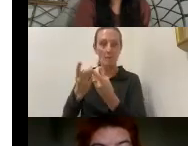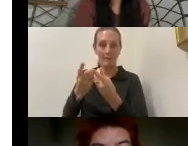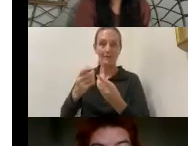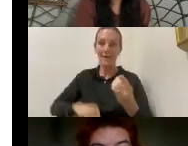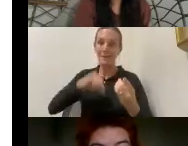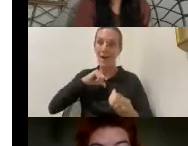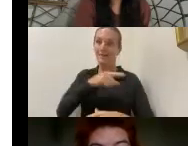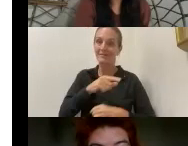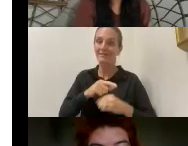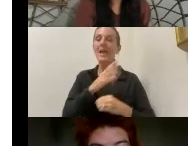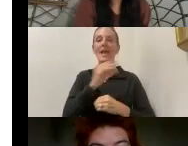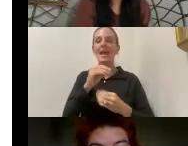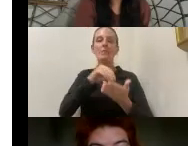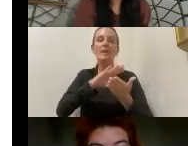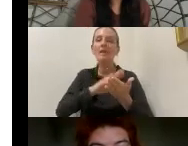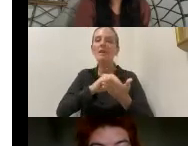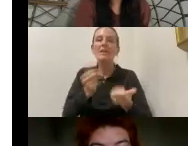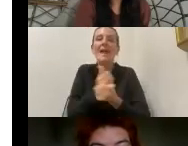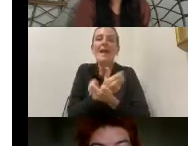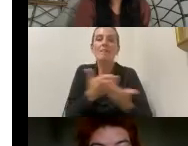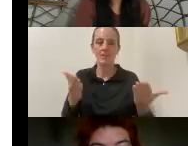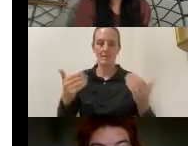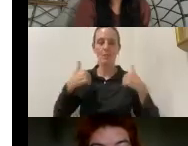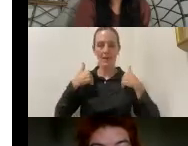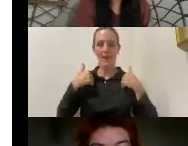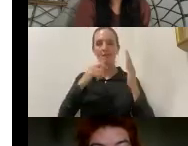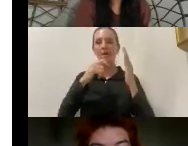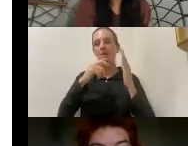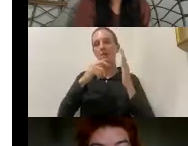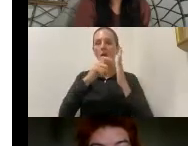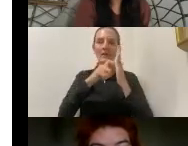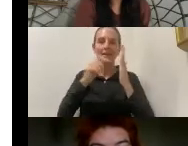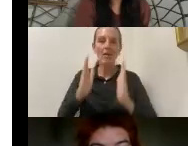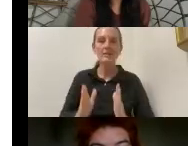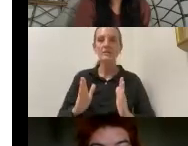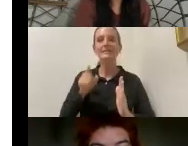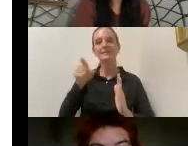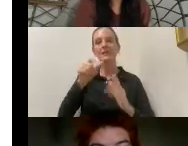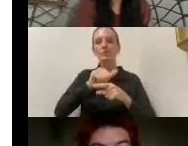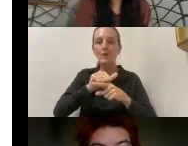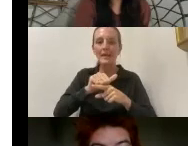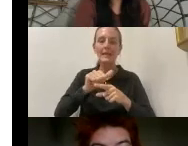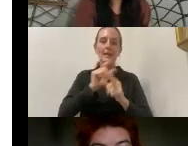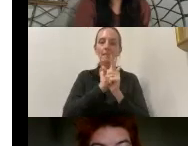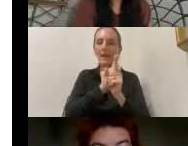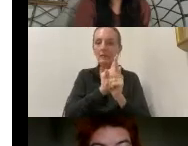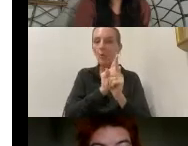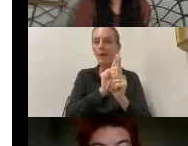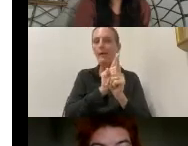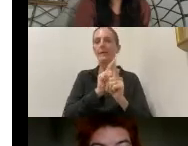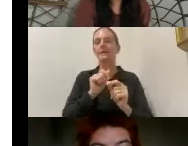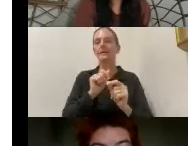We have archaeologists and they’re training, they’re mentoring, they're keeping up with